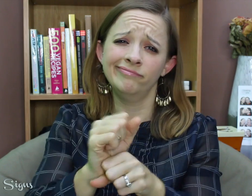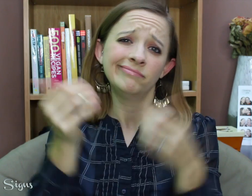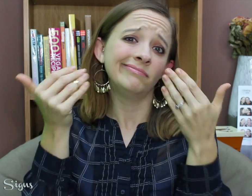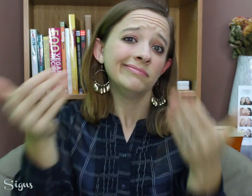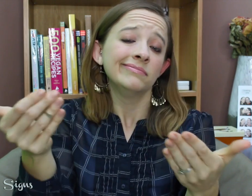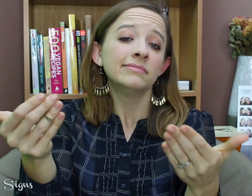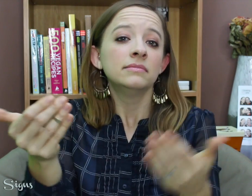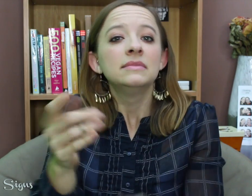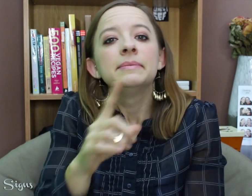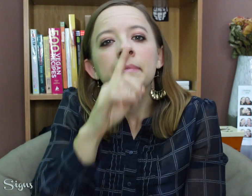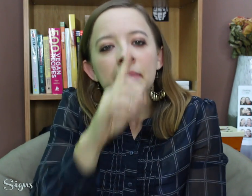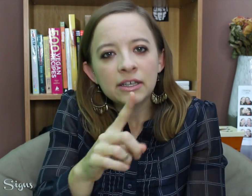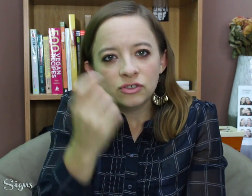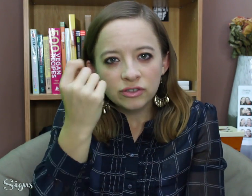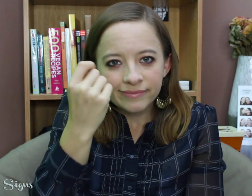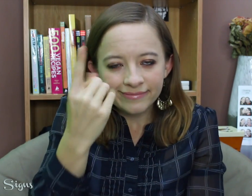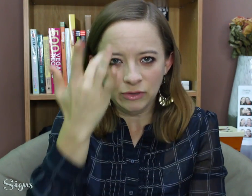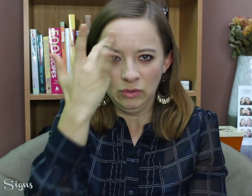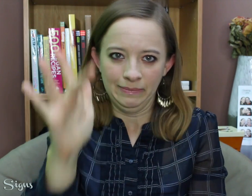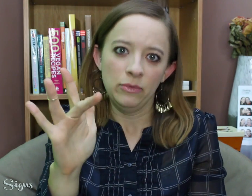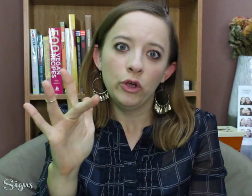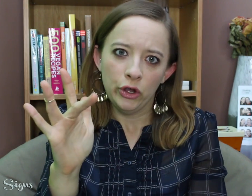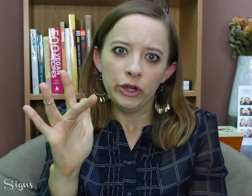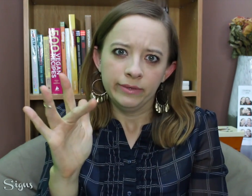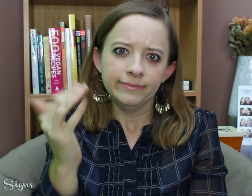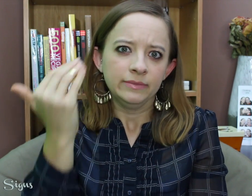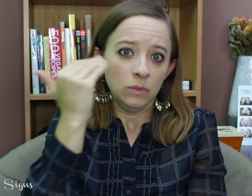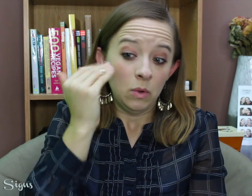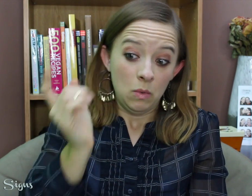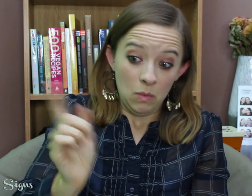and that's what you want to do for your life, then go ahead and do it. Just make sure